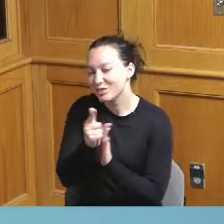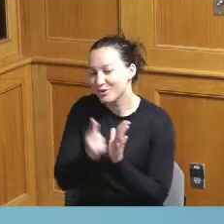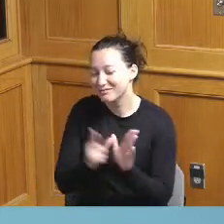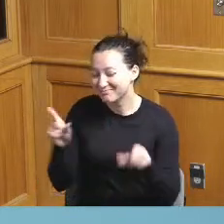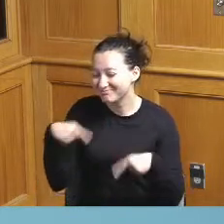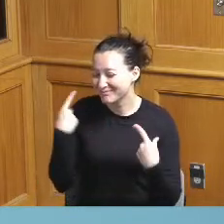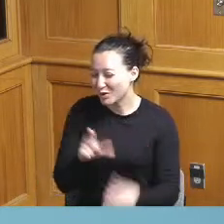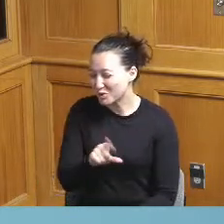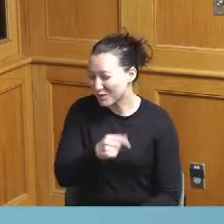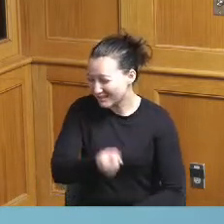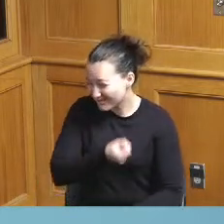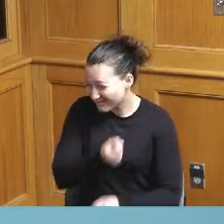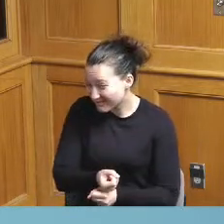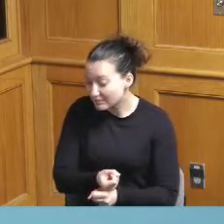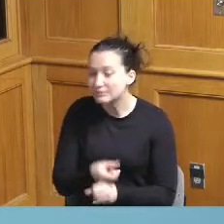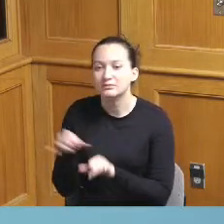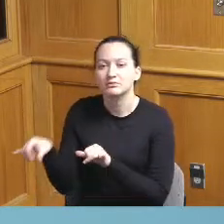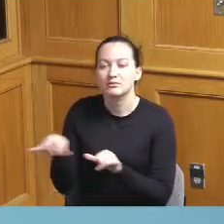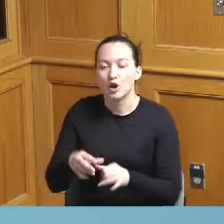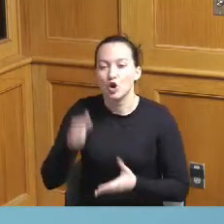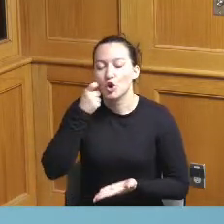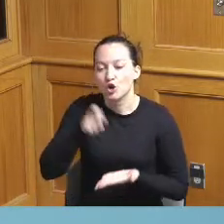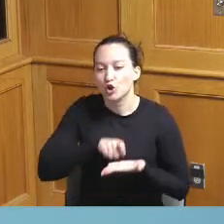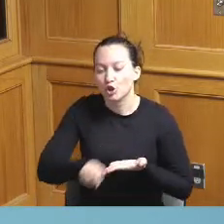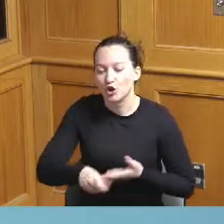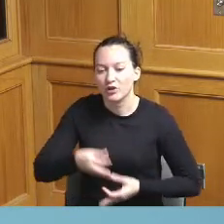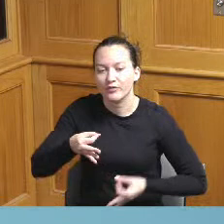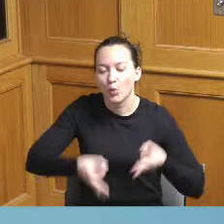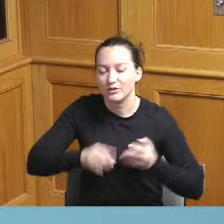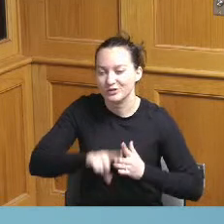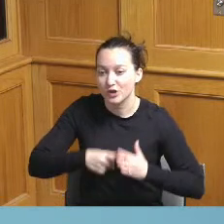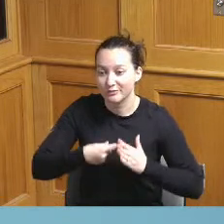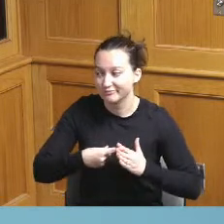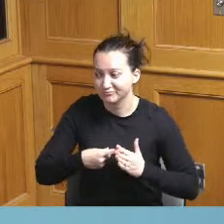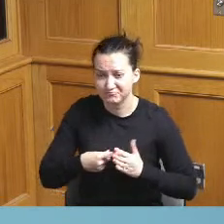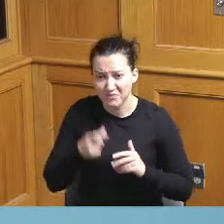years similar to what the clerk of court started recently but with no additional cost to the county